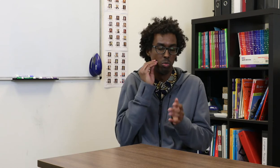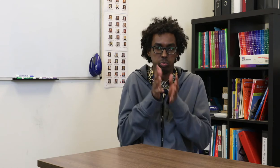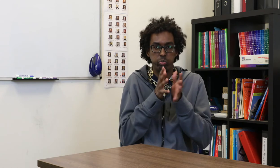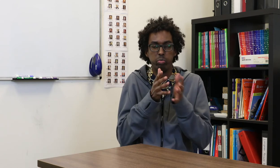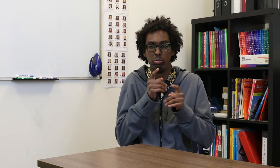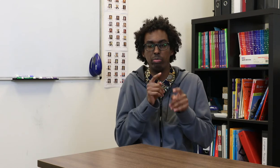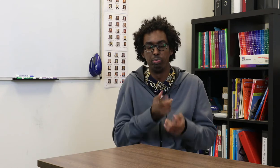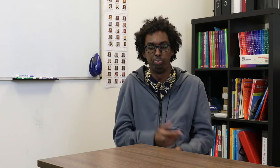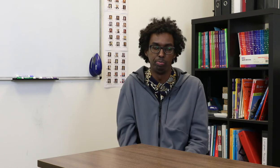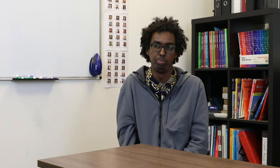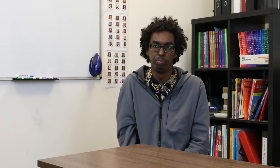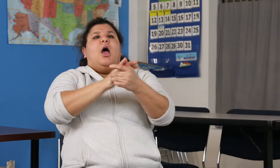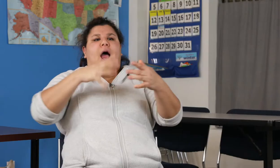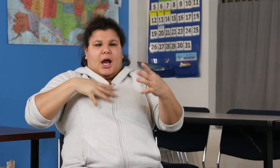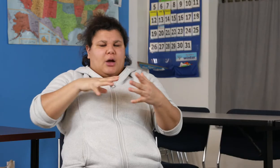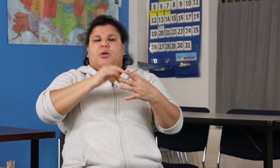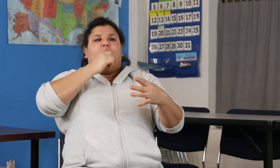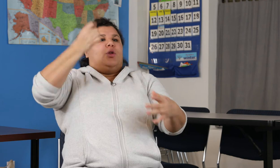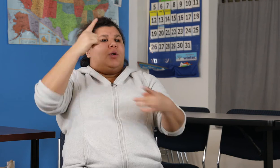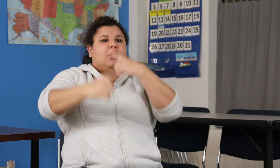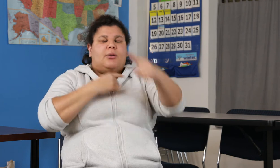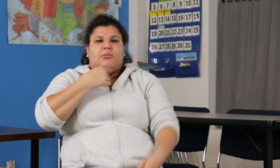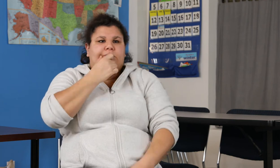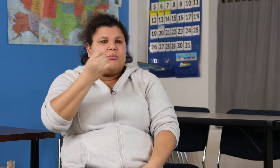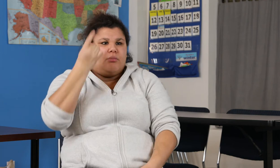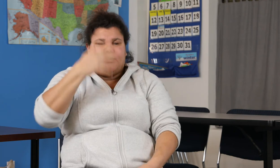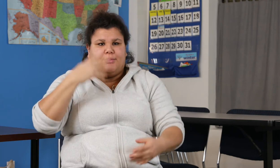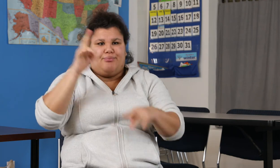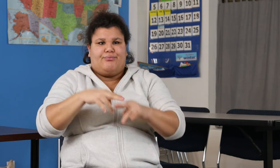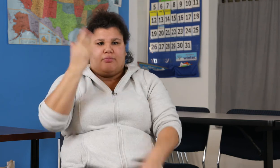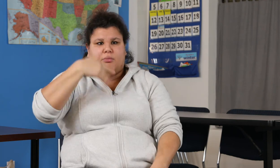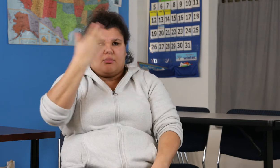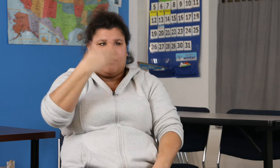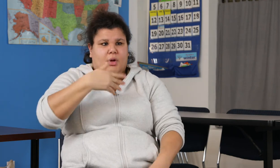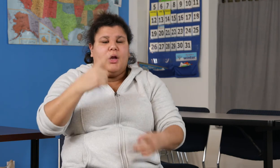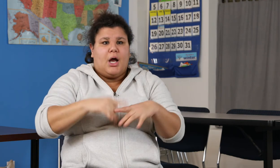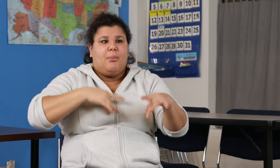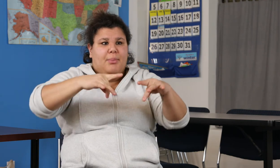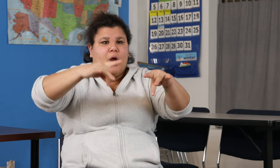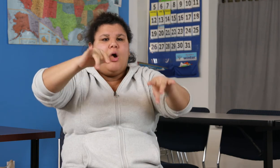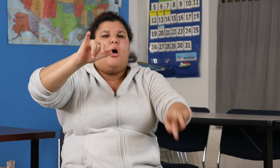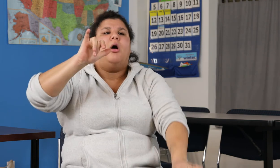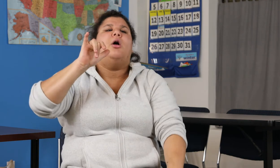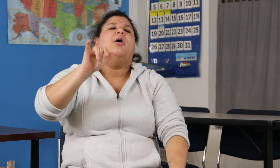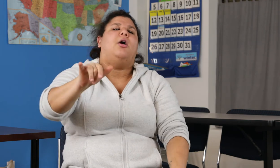I didn’t understand sign, and I would space out increasingly,